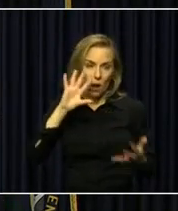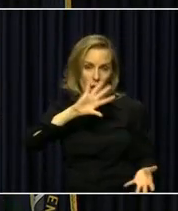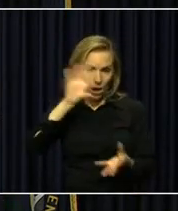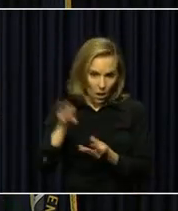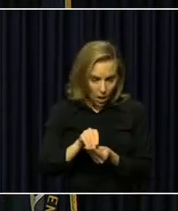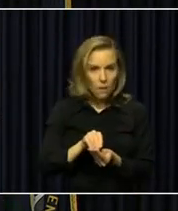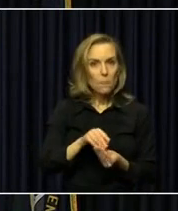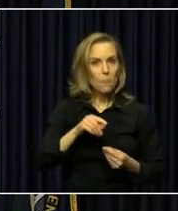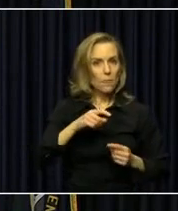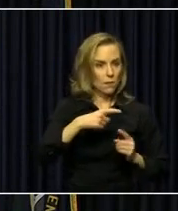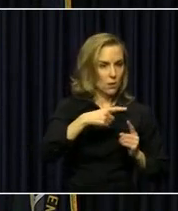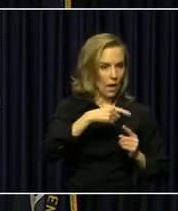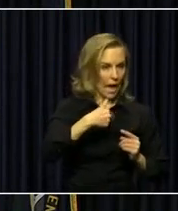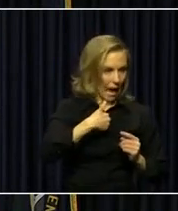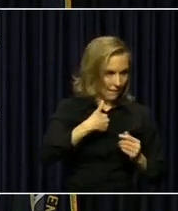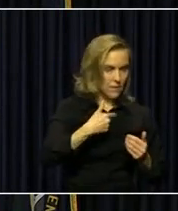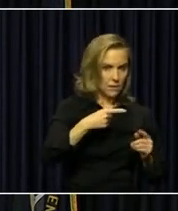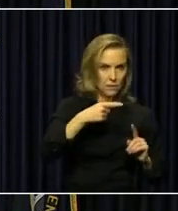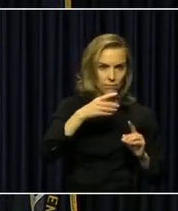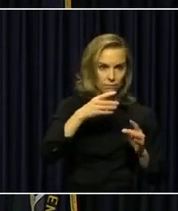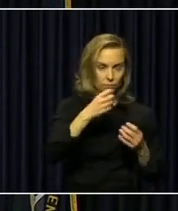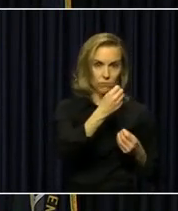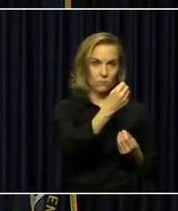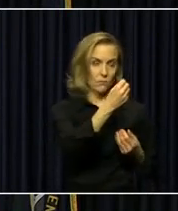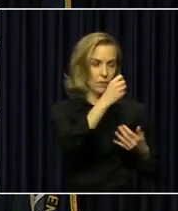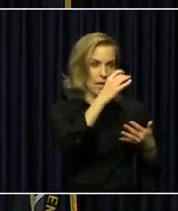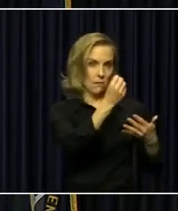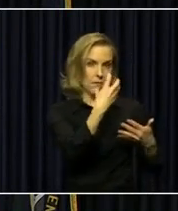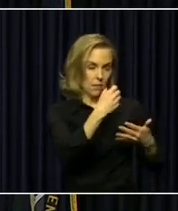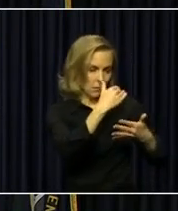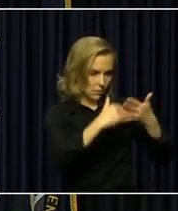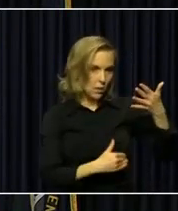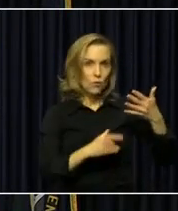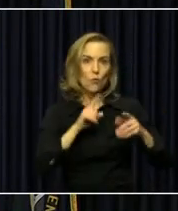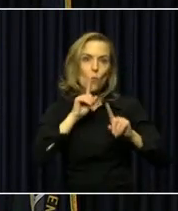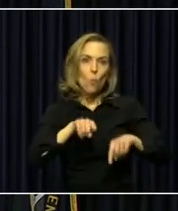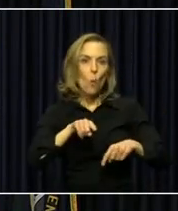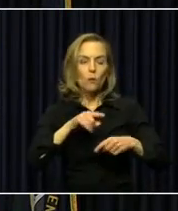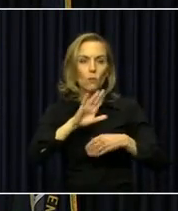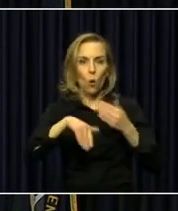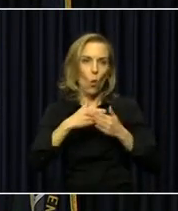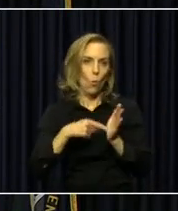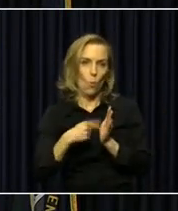FOR YOU. BUT NOT EVERY FAMILY GETS THAT